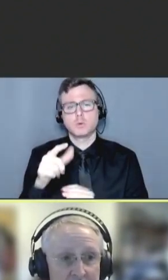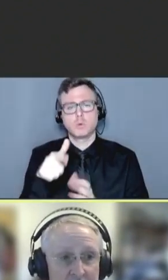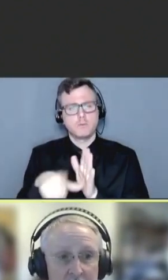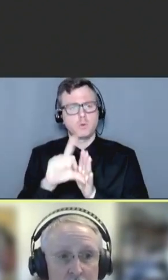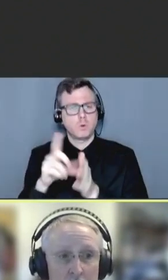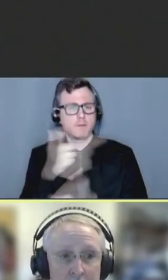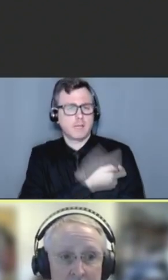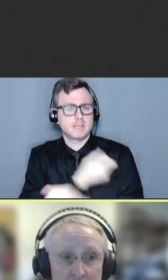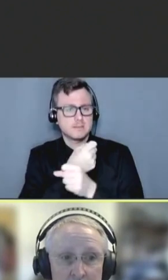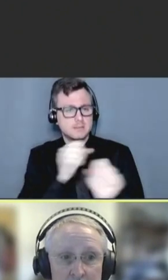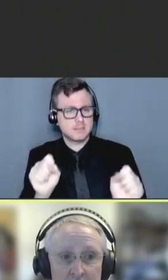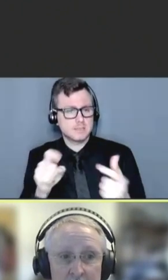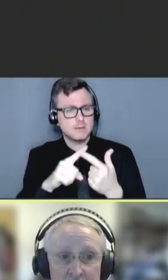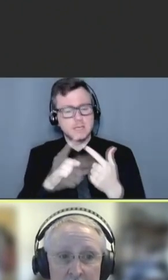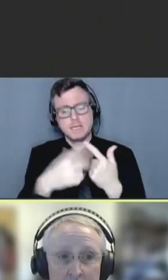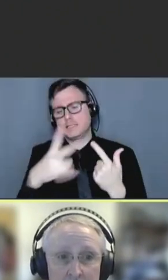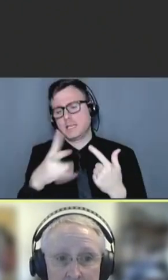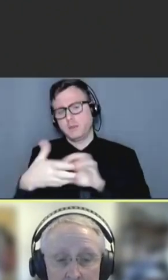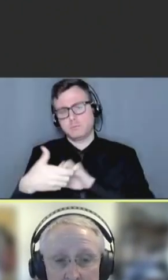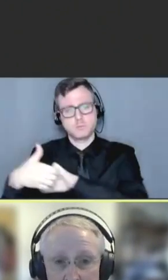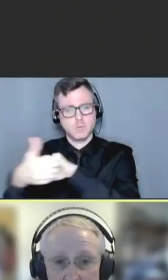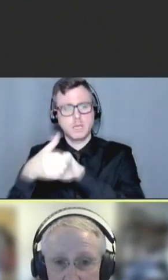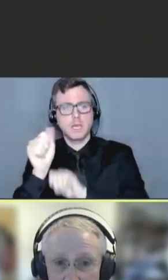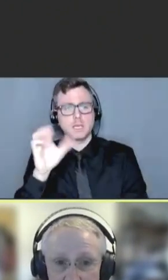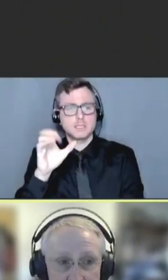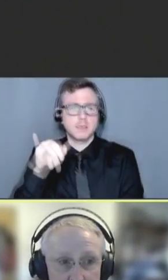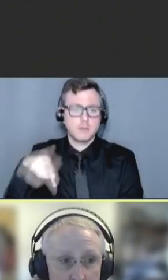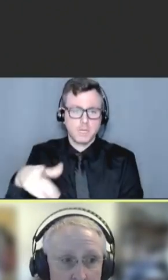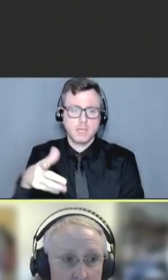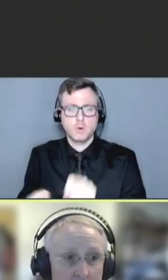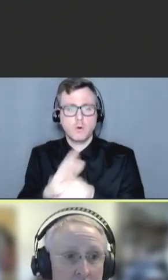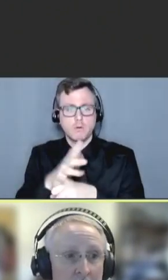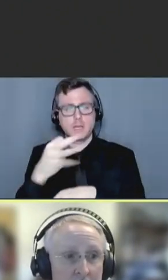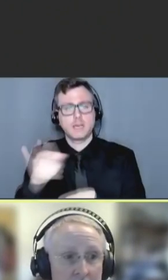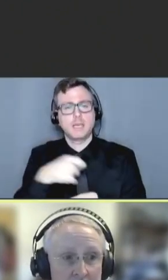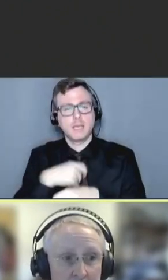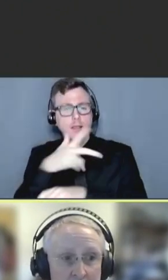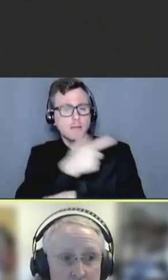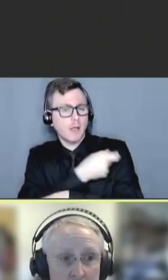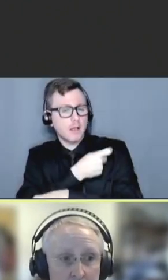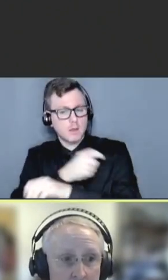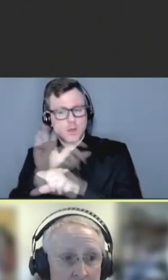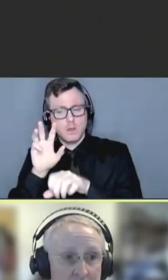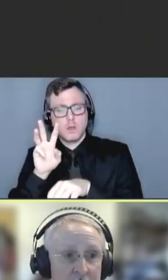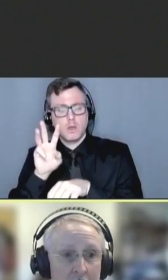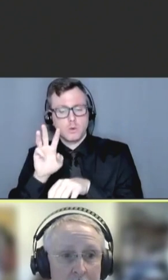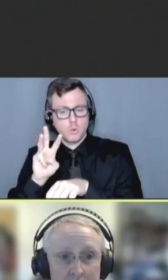seventeen joint meetings with the ACIP COVID-19 vaccines workgroup, and there have been 21 ACIP